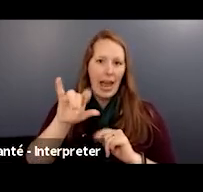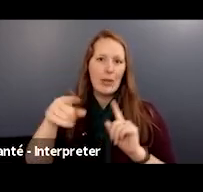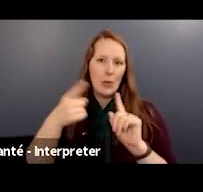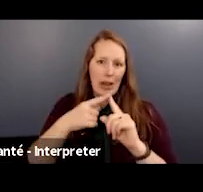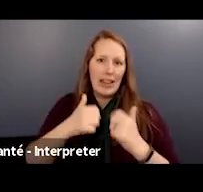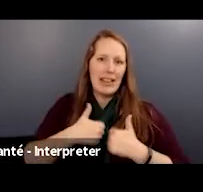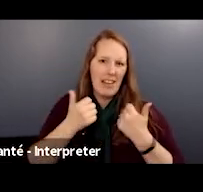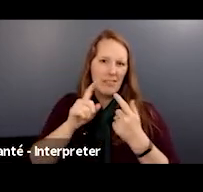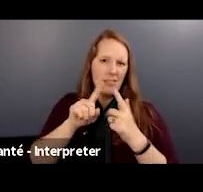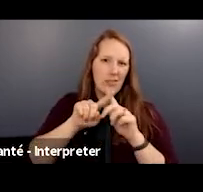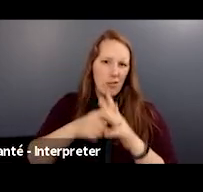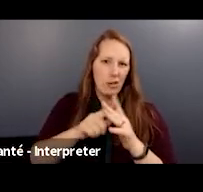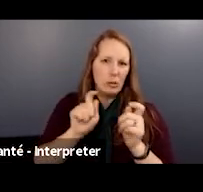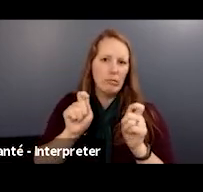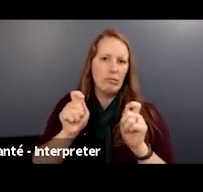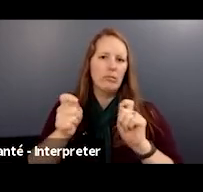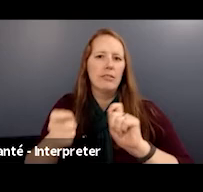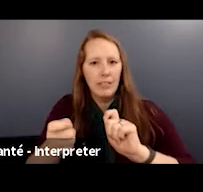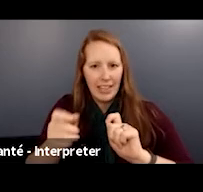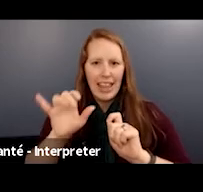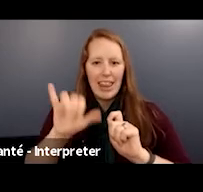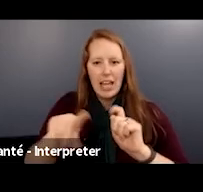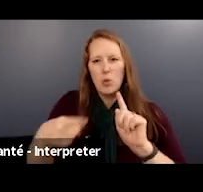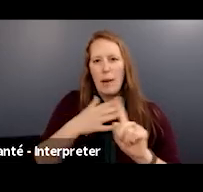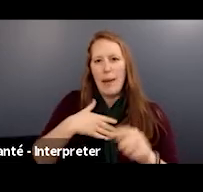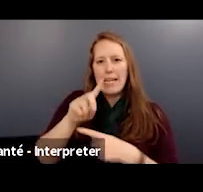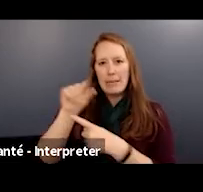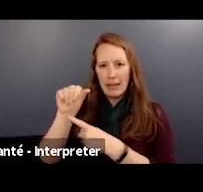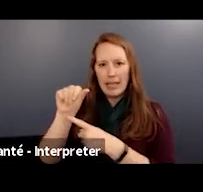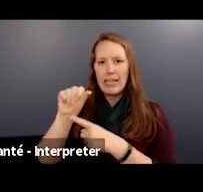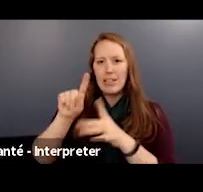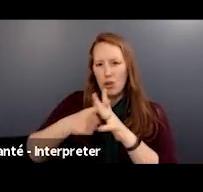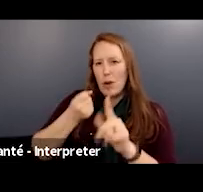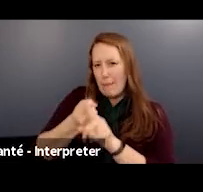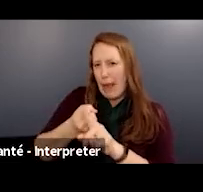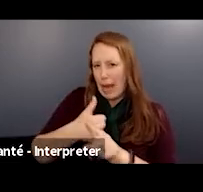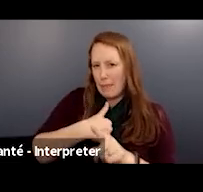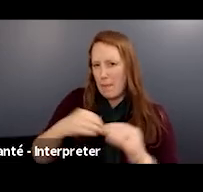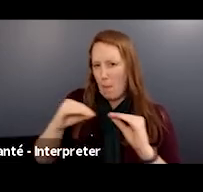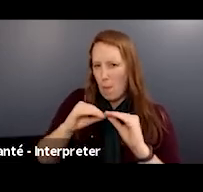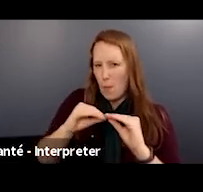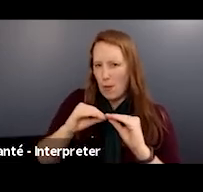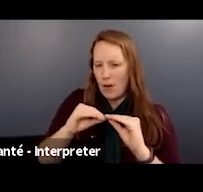because that's when my disability started to impact me more, and I didn't know how to